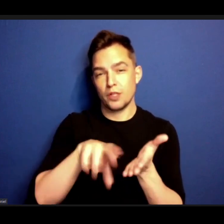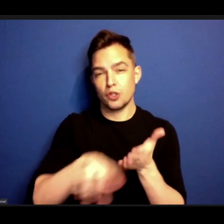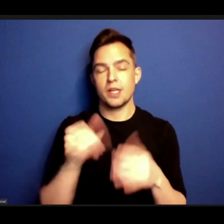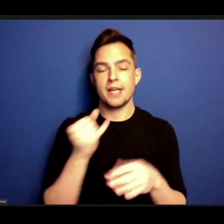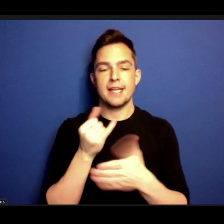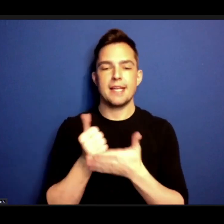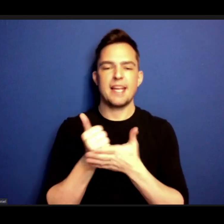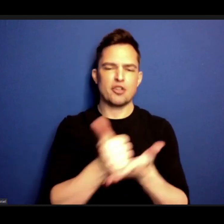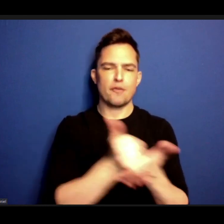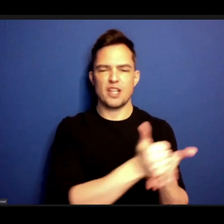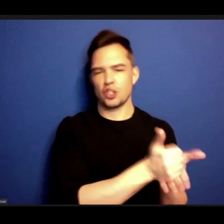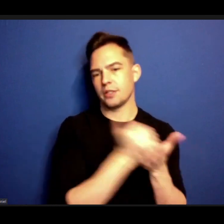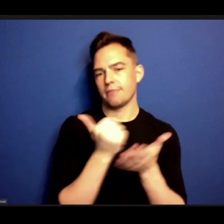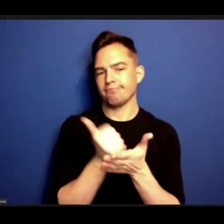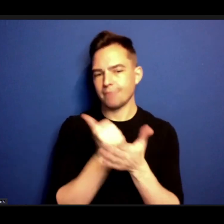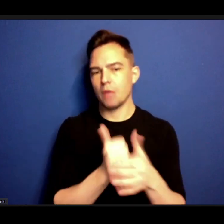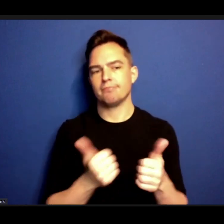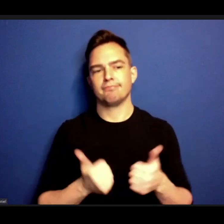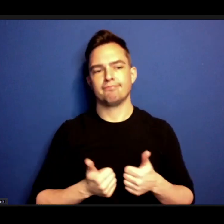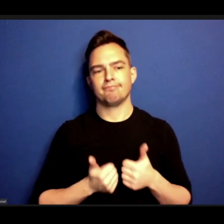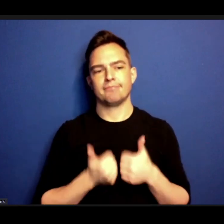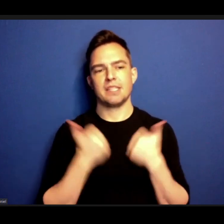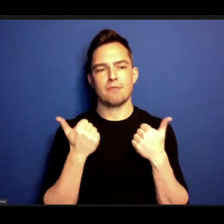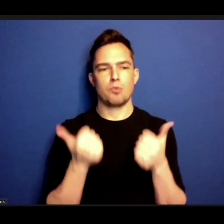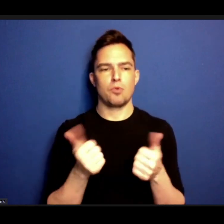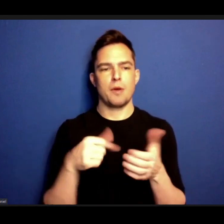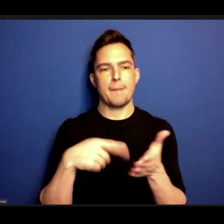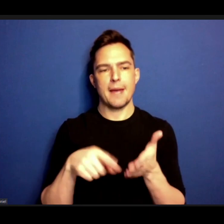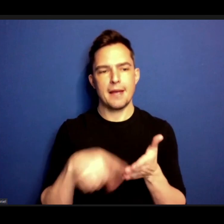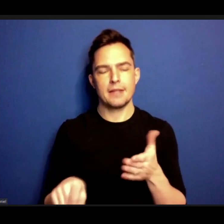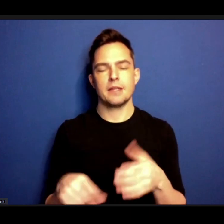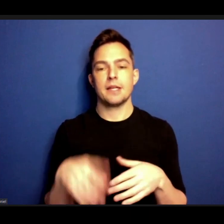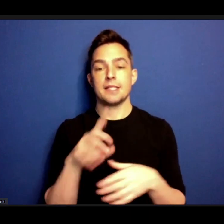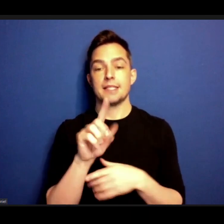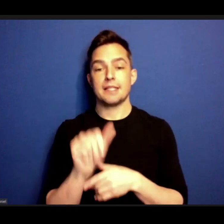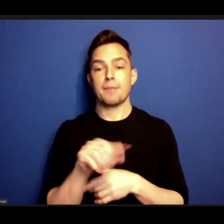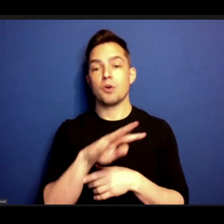that create livable ways and bring forward disabled queer and trans disabled, queer and